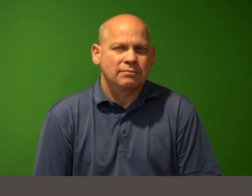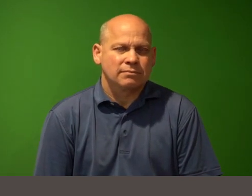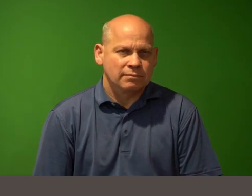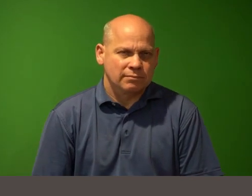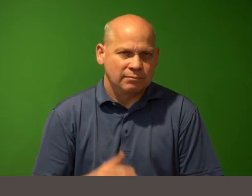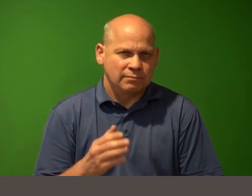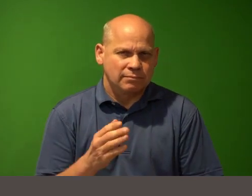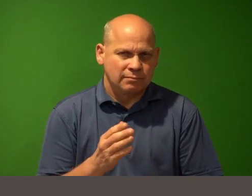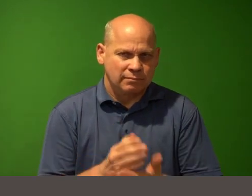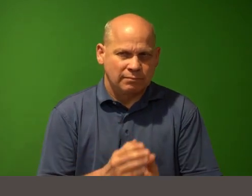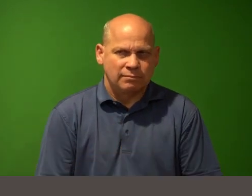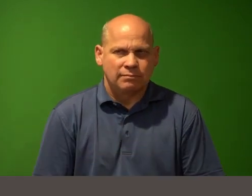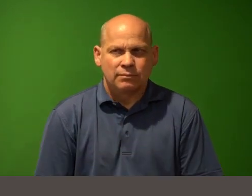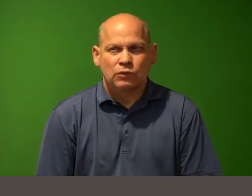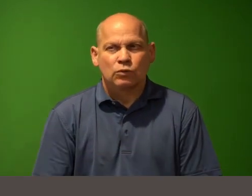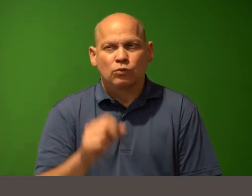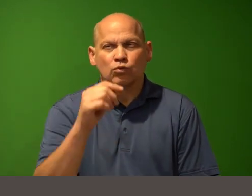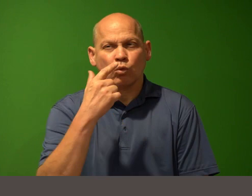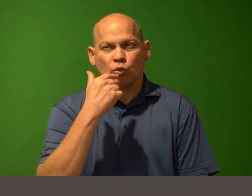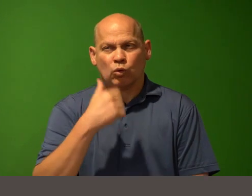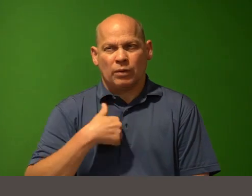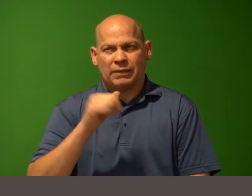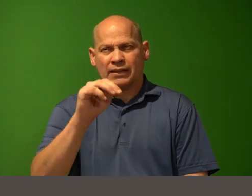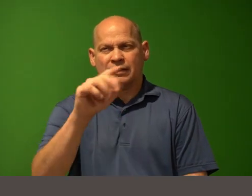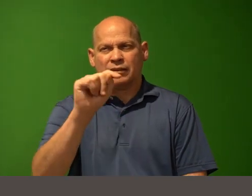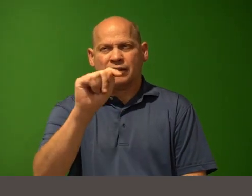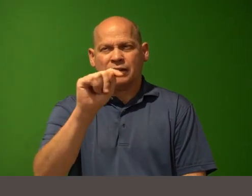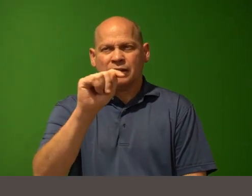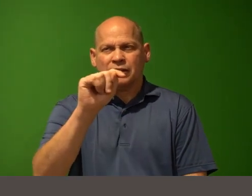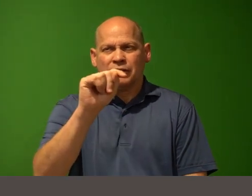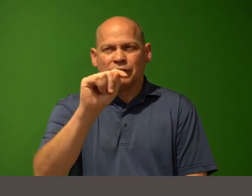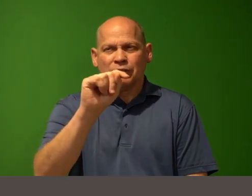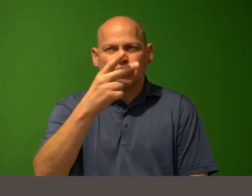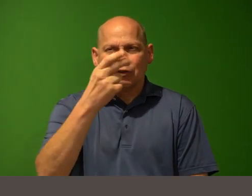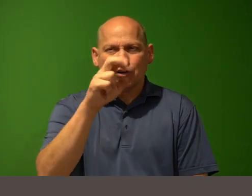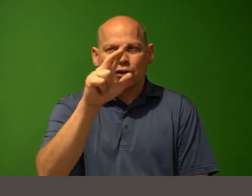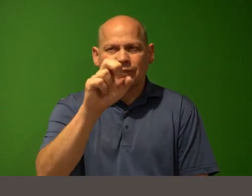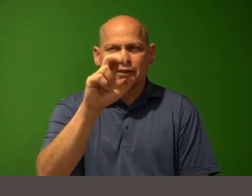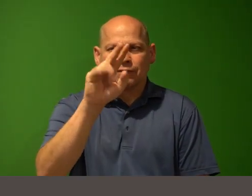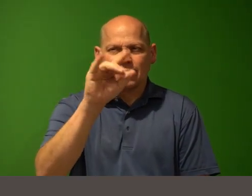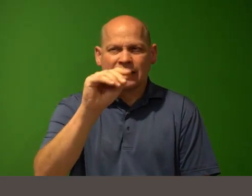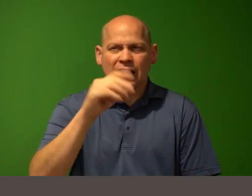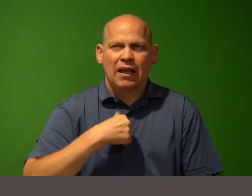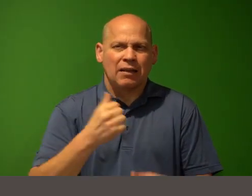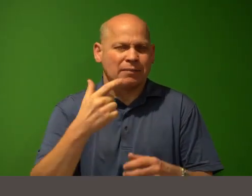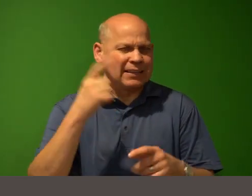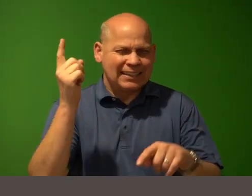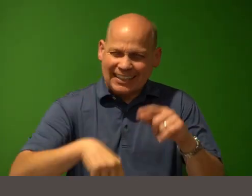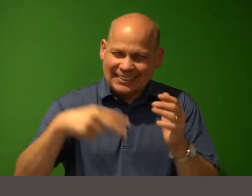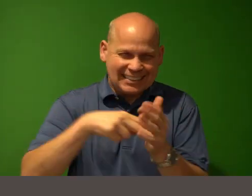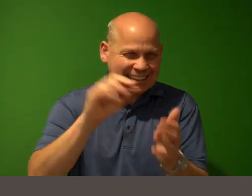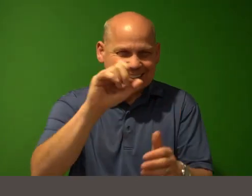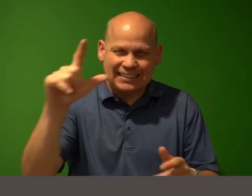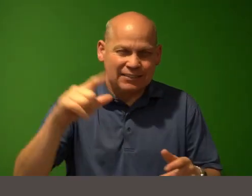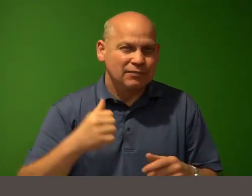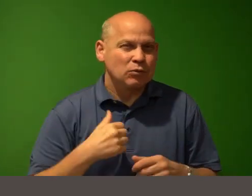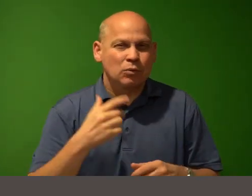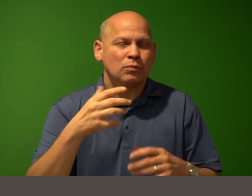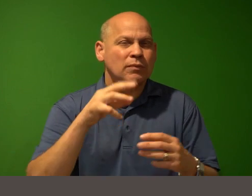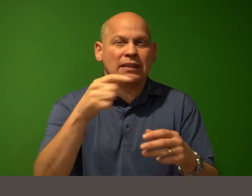So, who am I? My name is Herve Viho Aniglo. I'm an army warrior chief who cannot stand still. And these are the reasons for Jython Music.